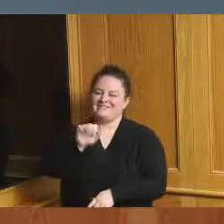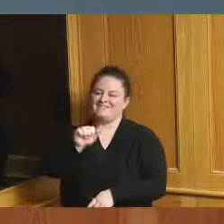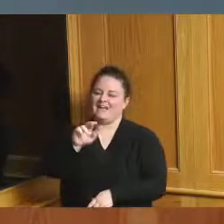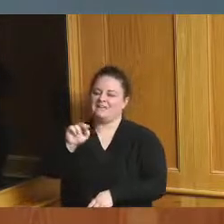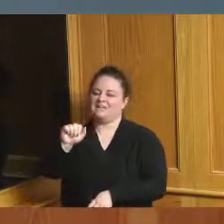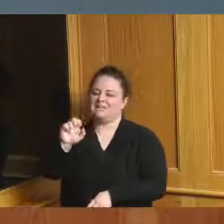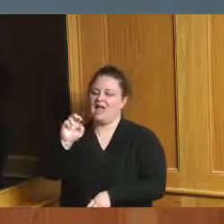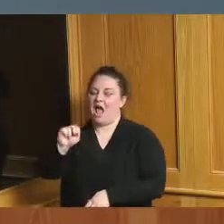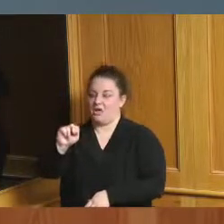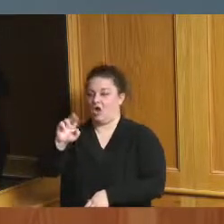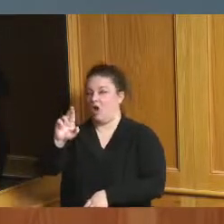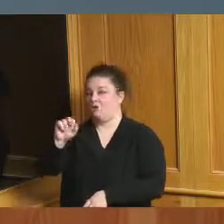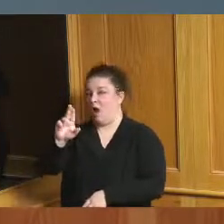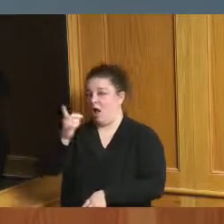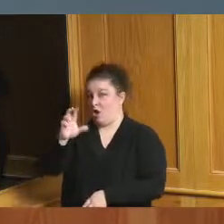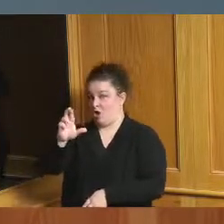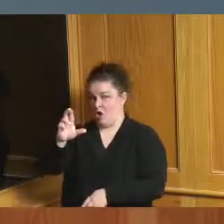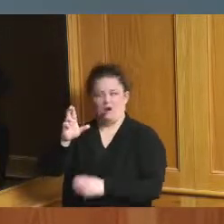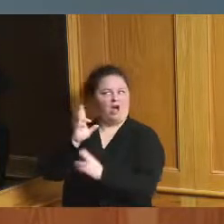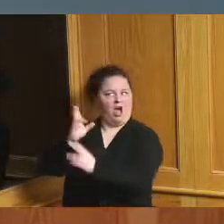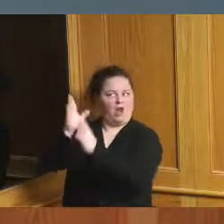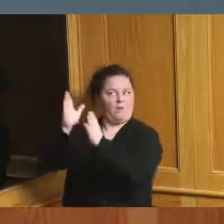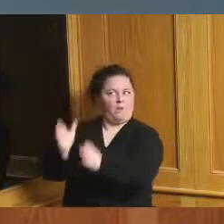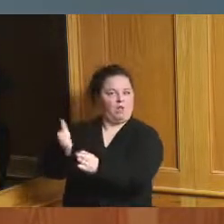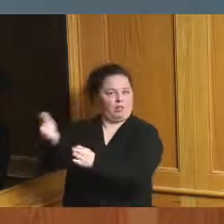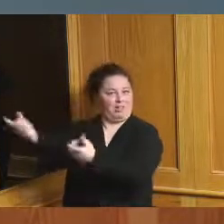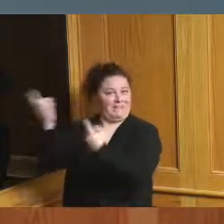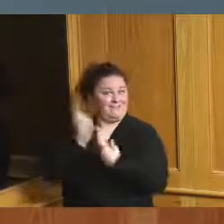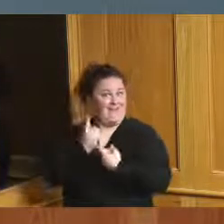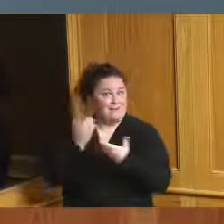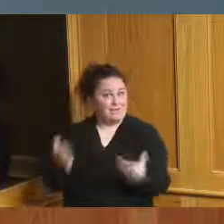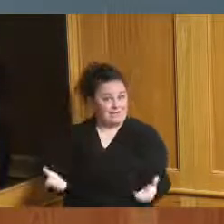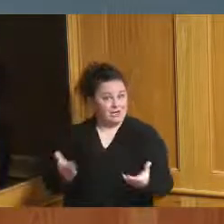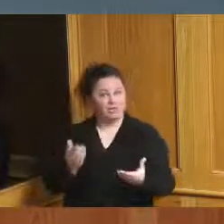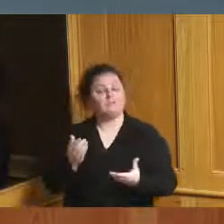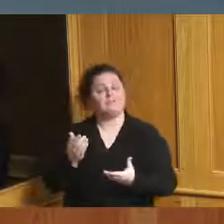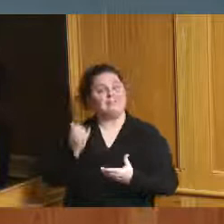him to say a few words when we're done when we're done if we pass this we'll see